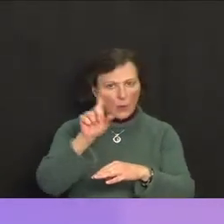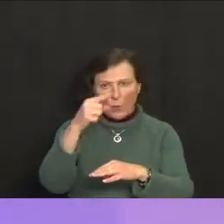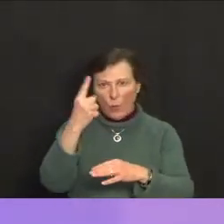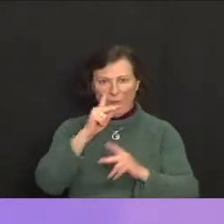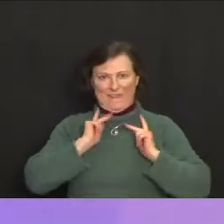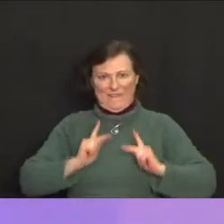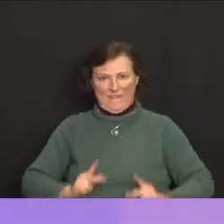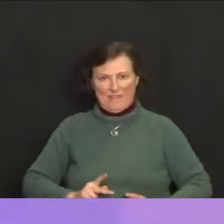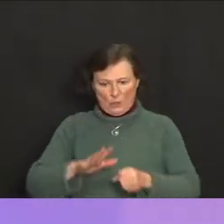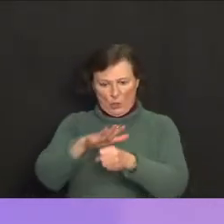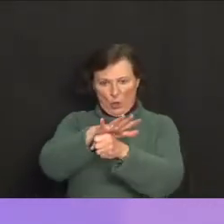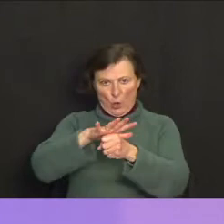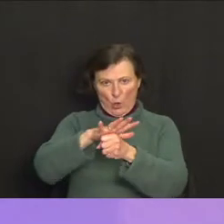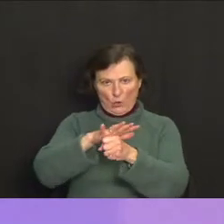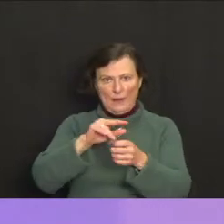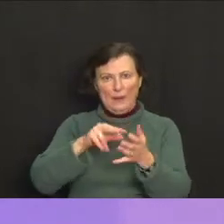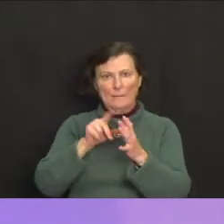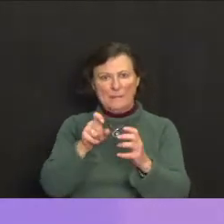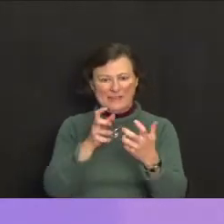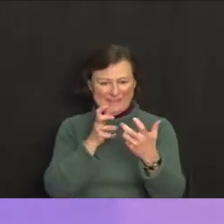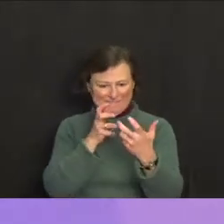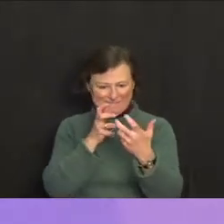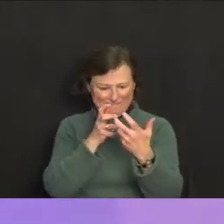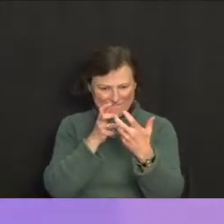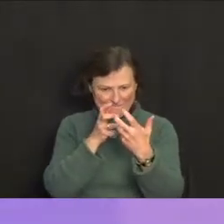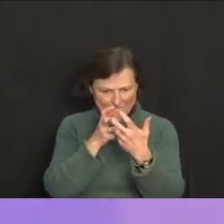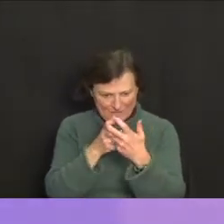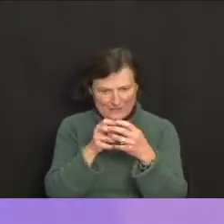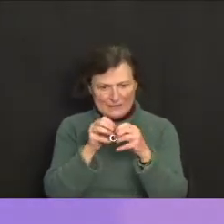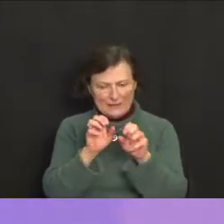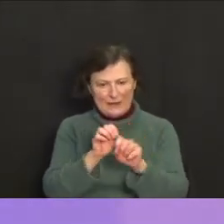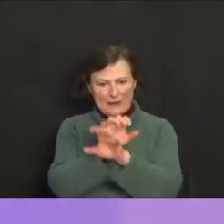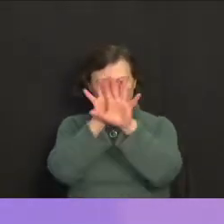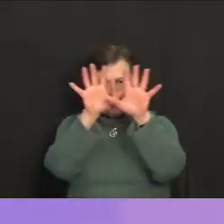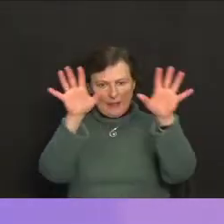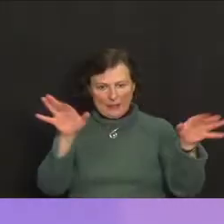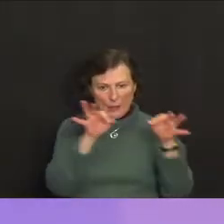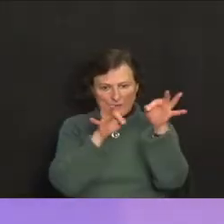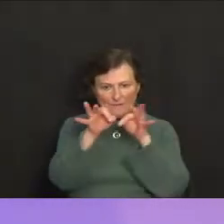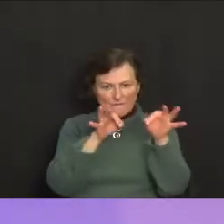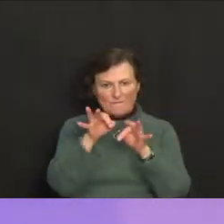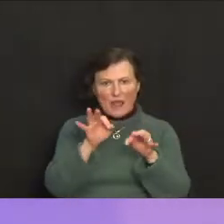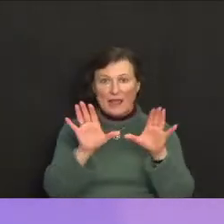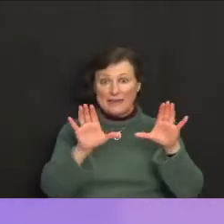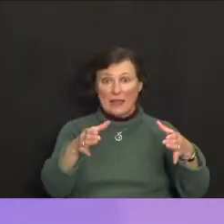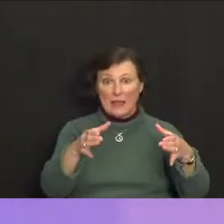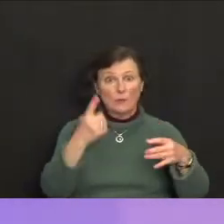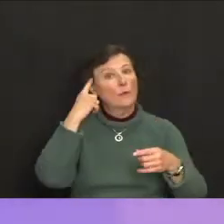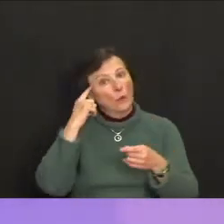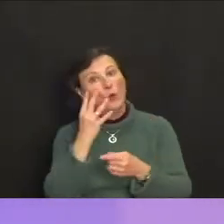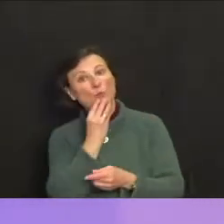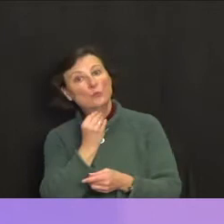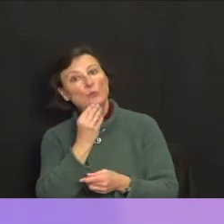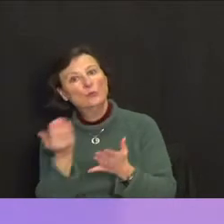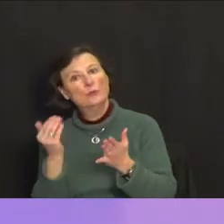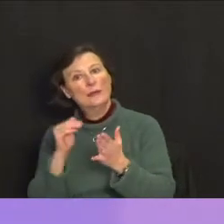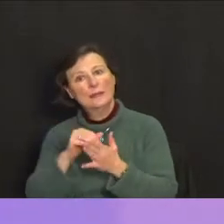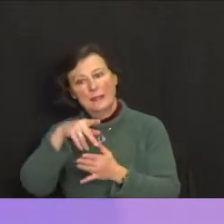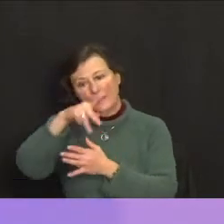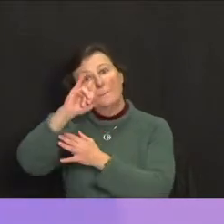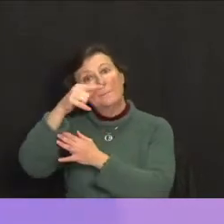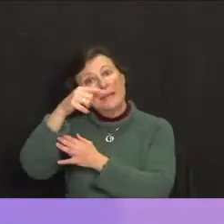want things to fit into a clearly defined category - so for Jews, again pigs are a problem because they